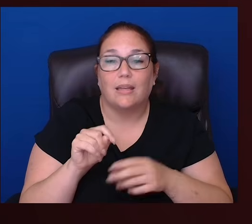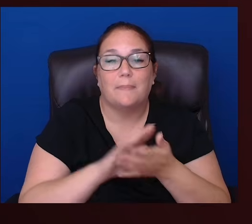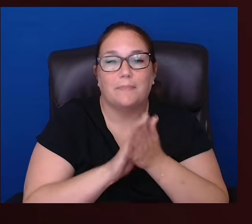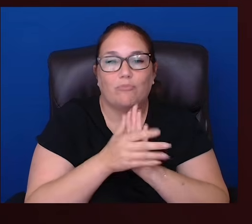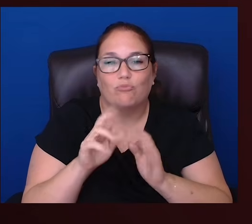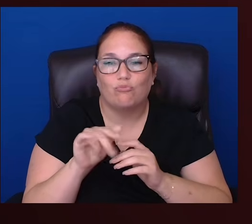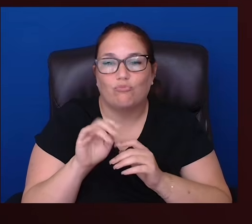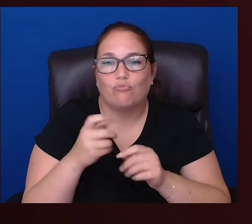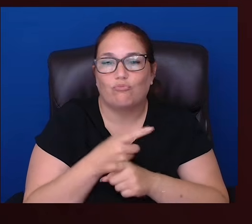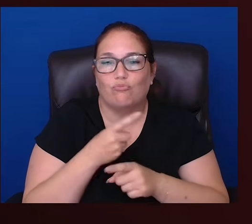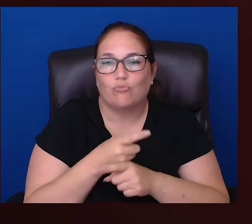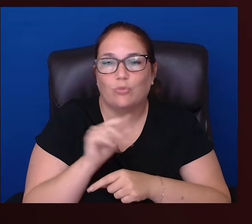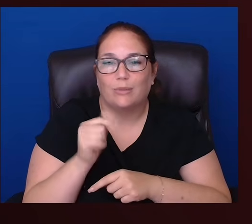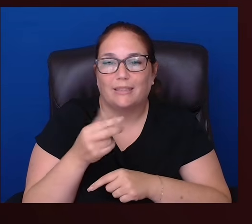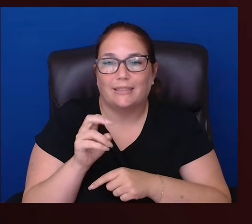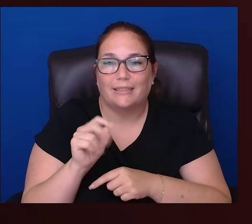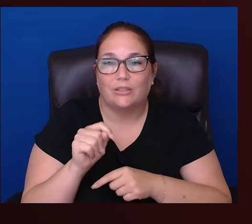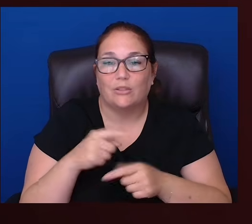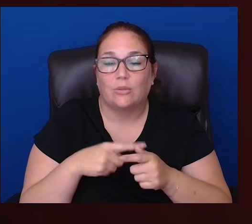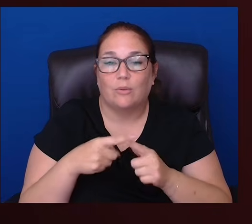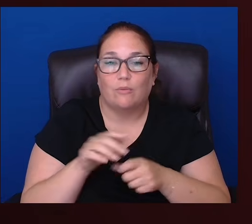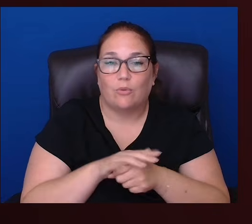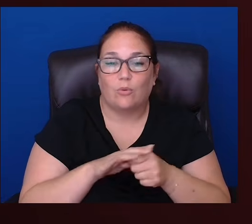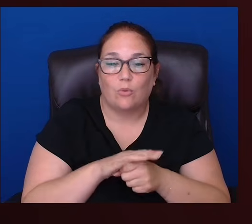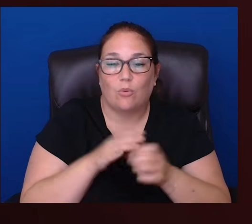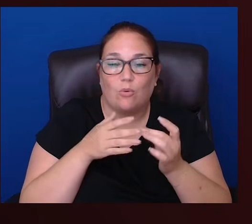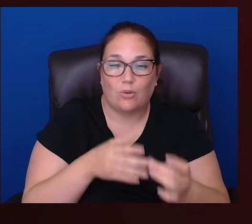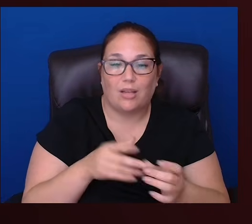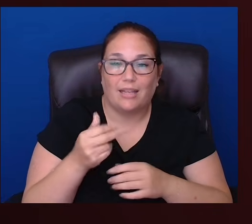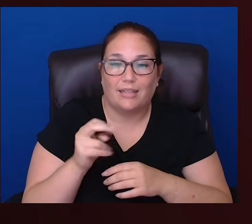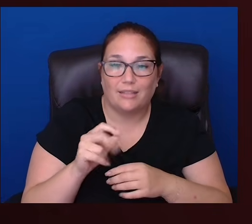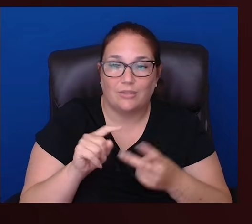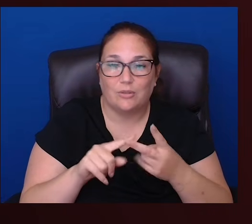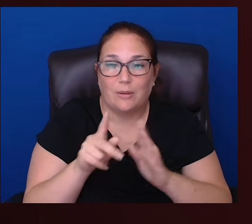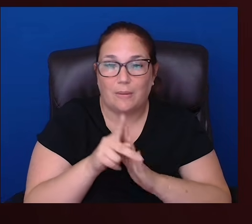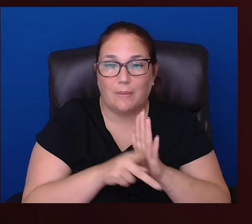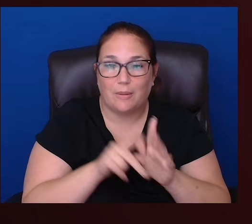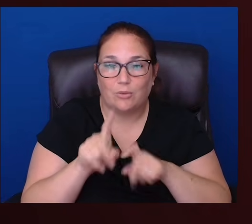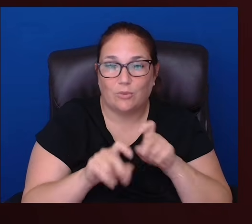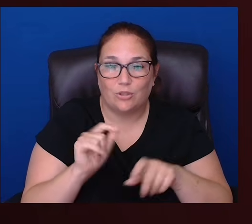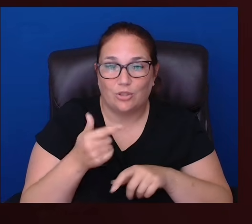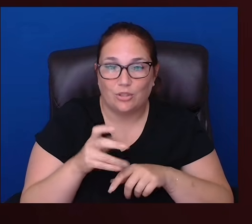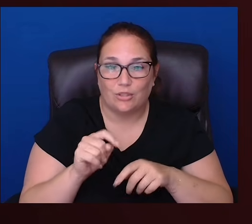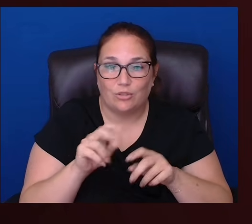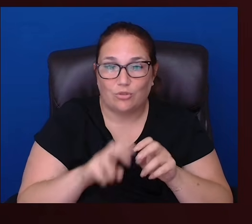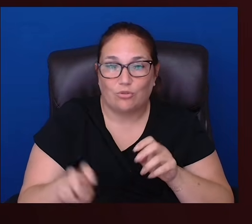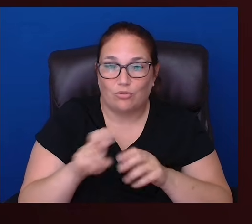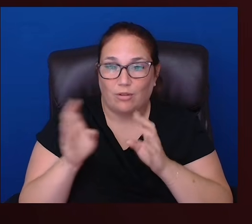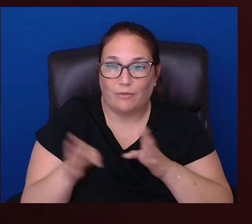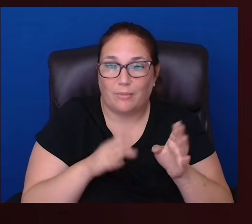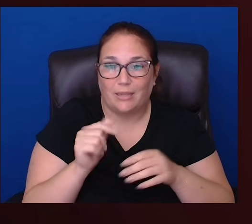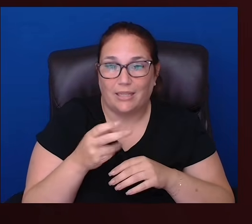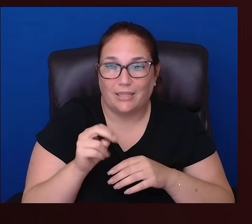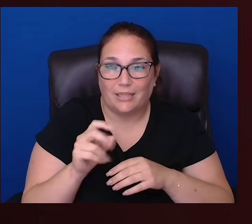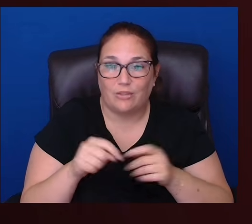So, we've got the local guide agent, we've got the policy question agent, we've got the travel planning agent. These are all steps and processes.